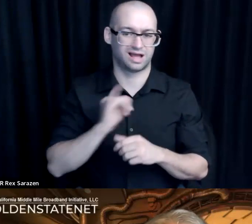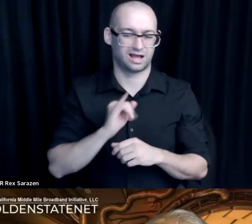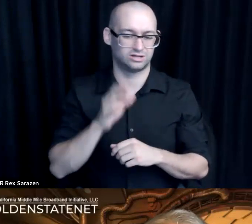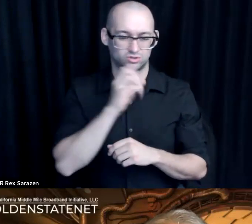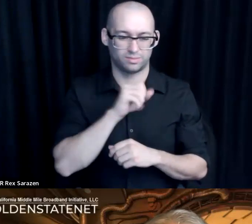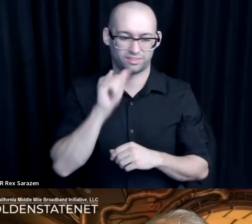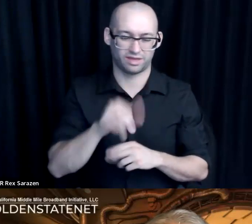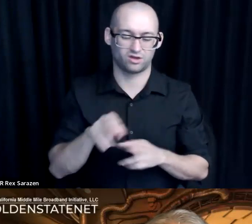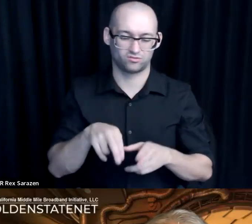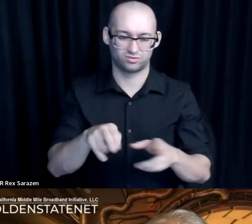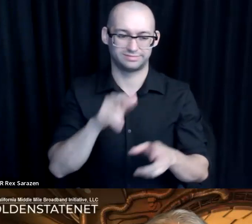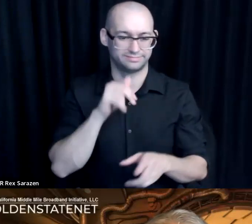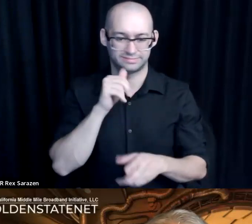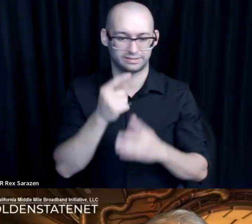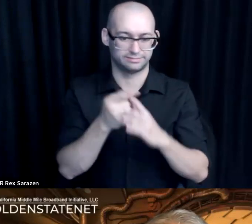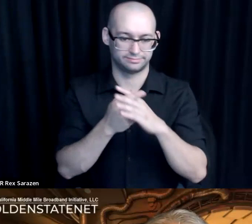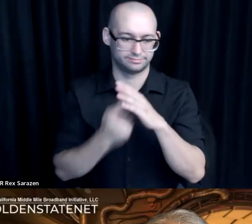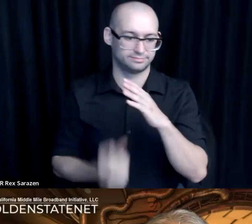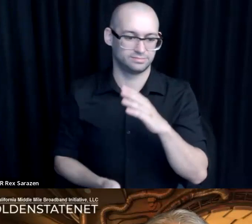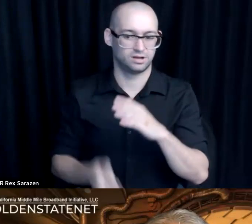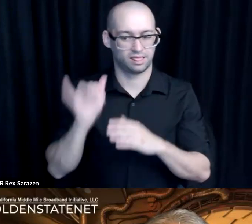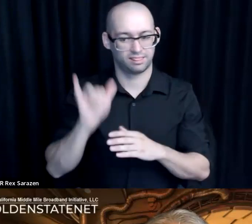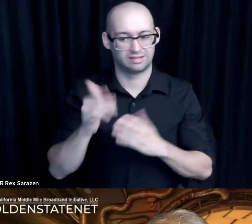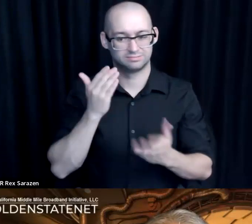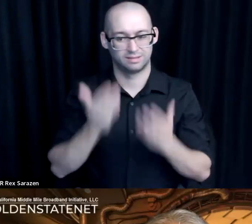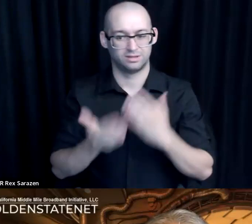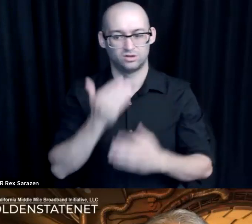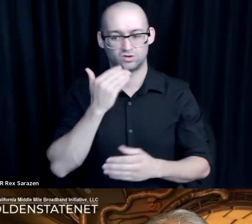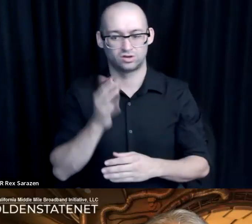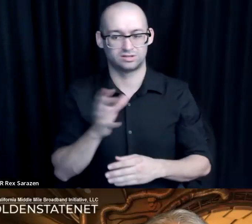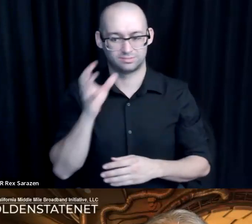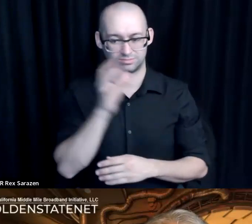That's that's probably a a very good assumption for us. We'd love to, you know,